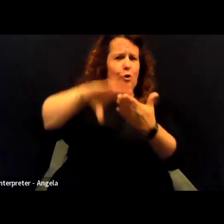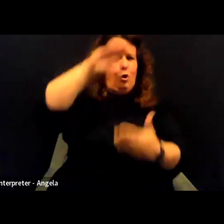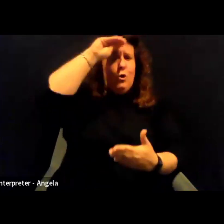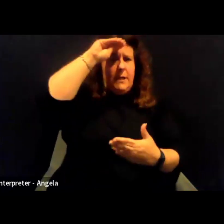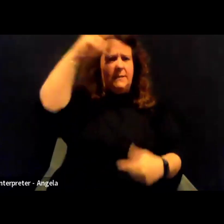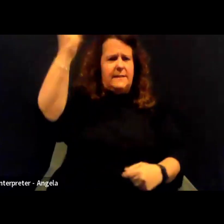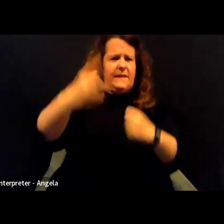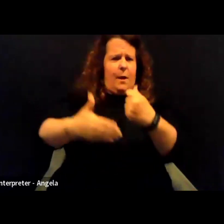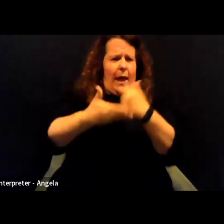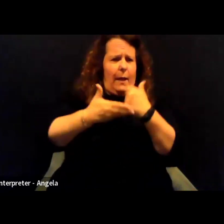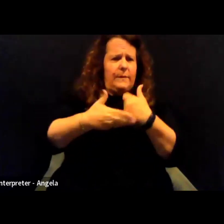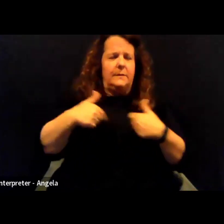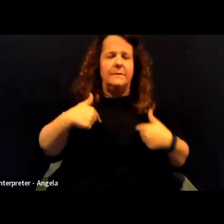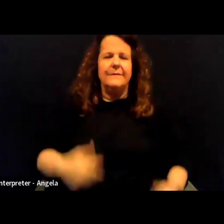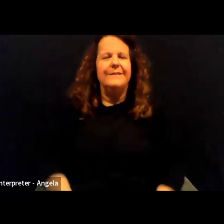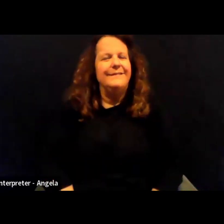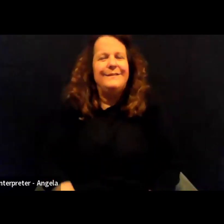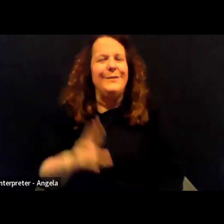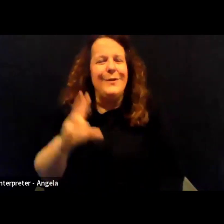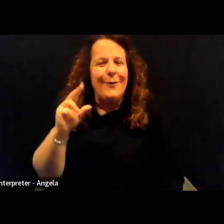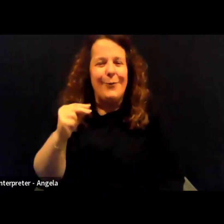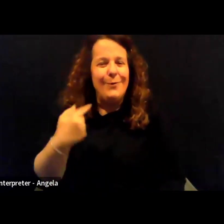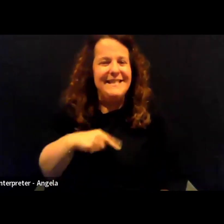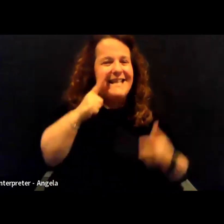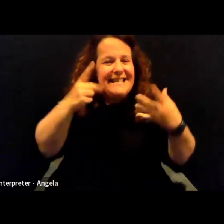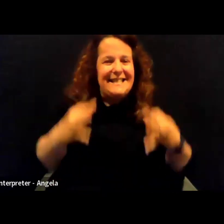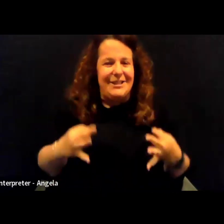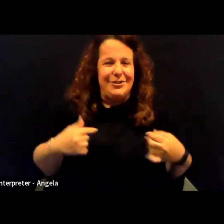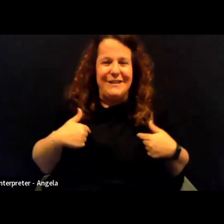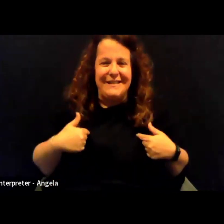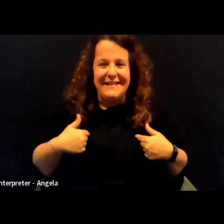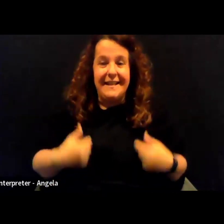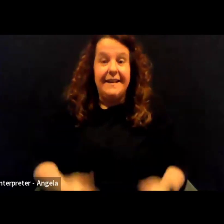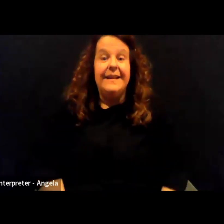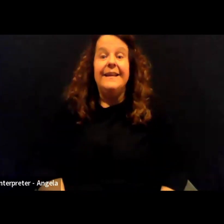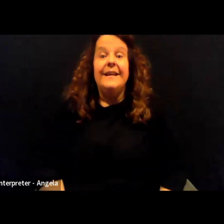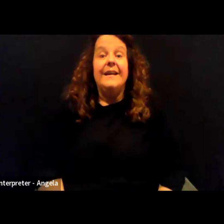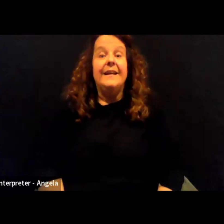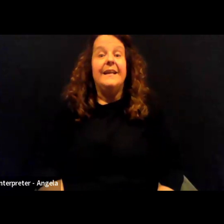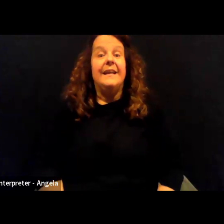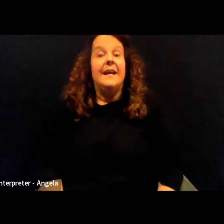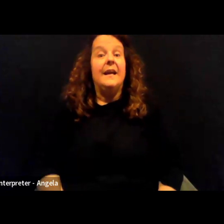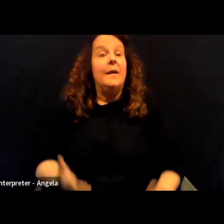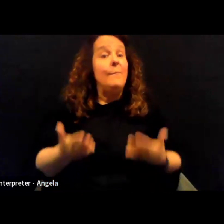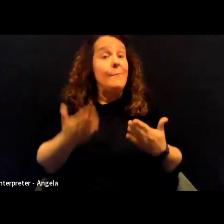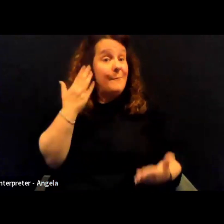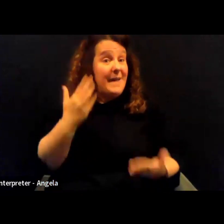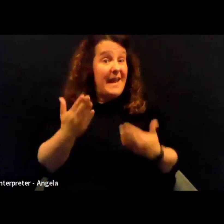Resistance is coming from a place. Maybe somebody has been subtly told or made to